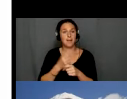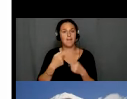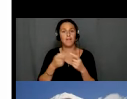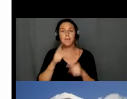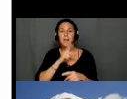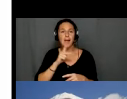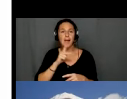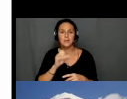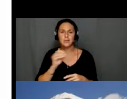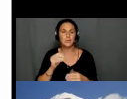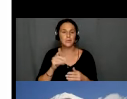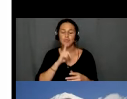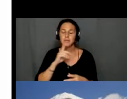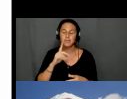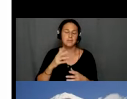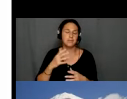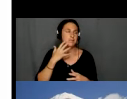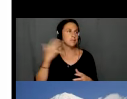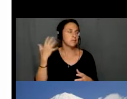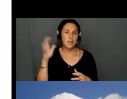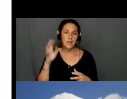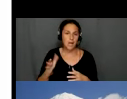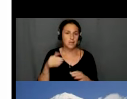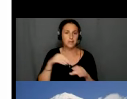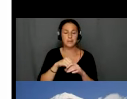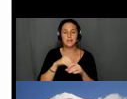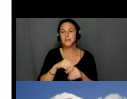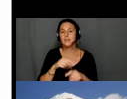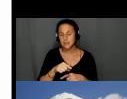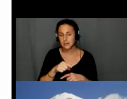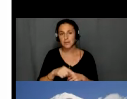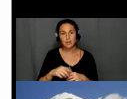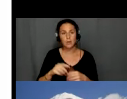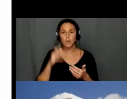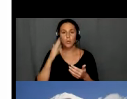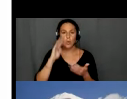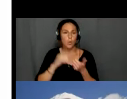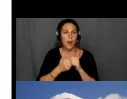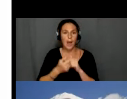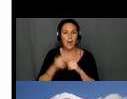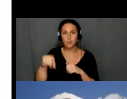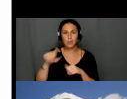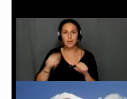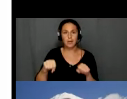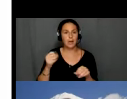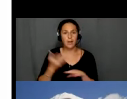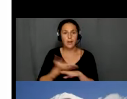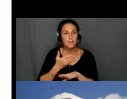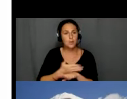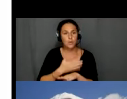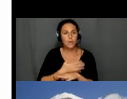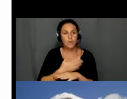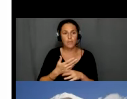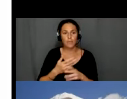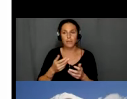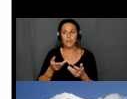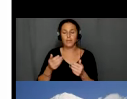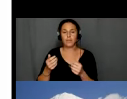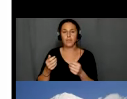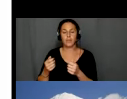improve with the farm workers and with the supervisors so that they can